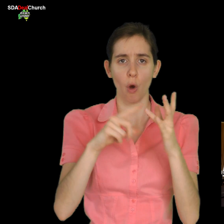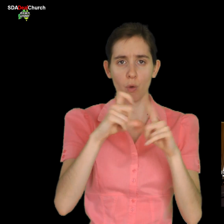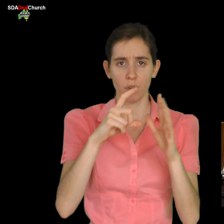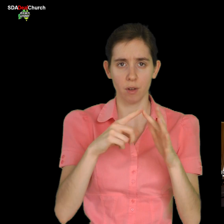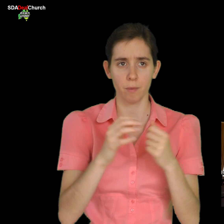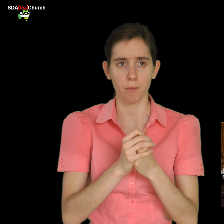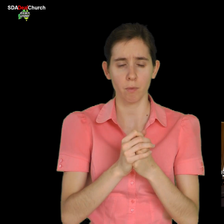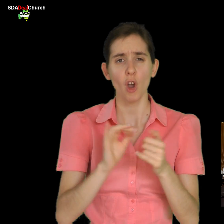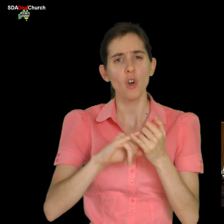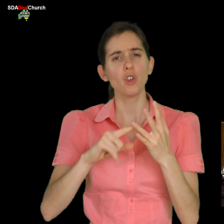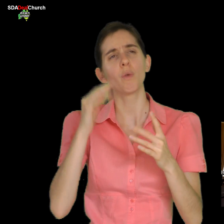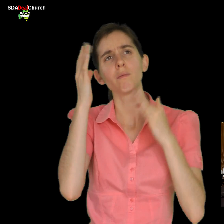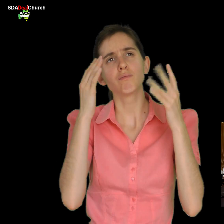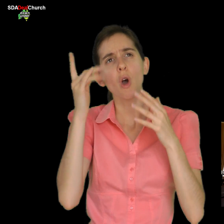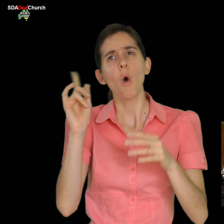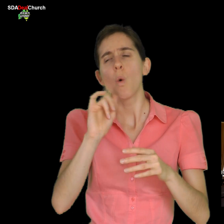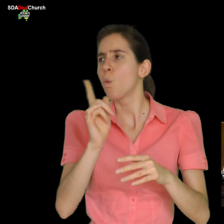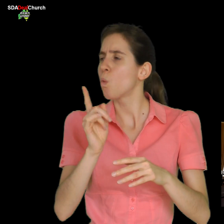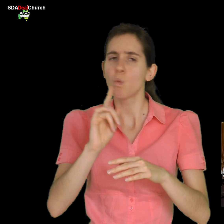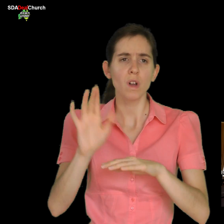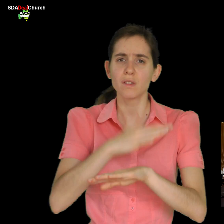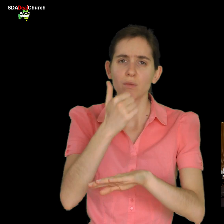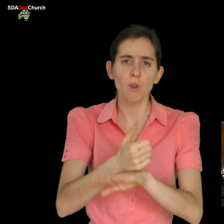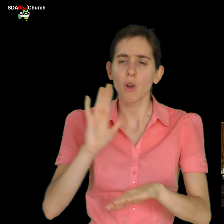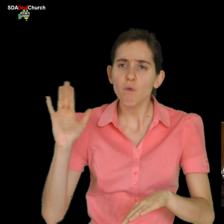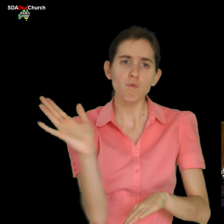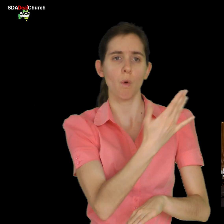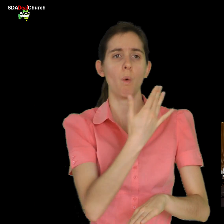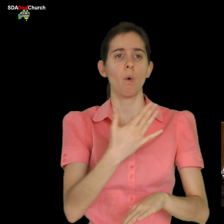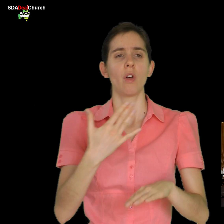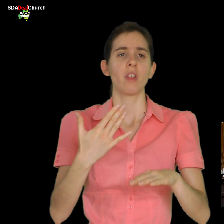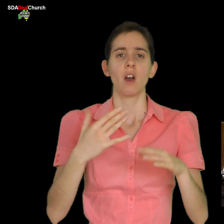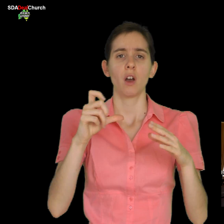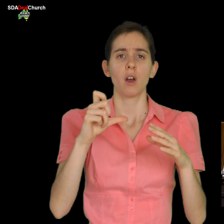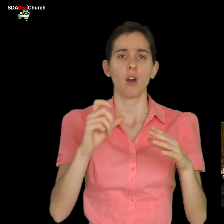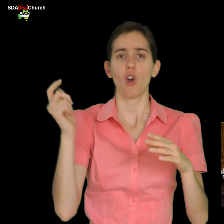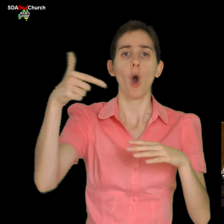origin of all the complex DNA code which produces the incredibly complex